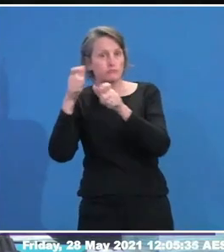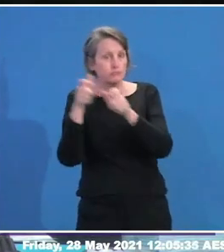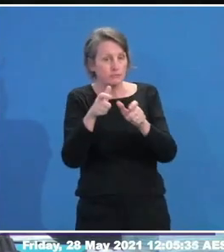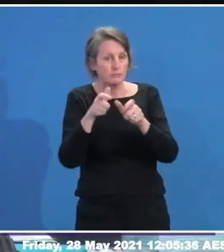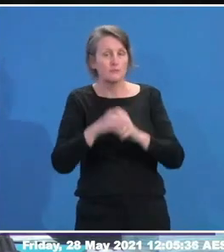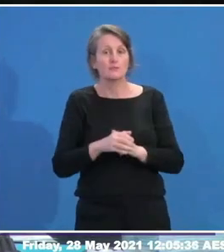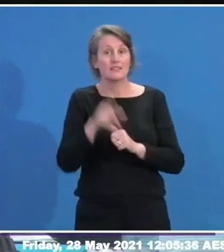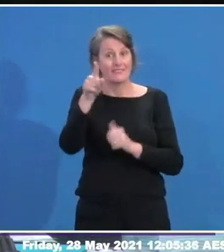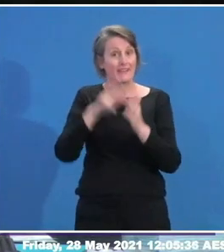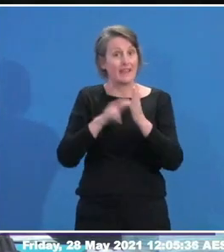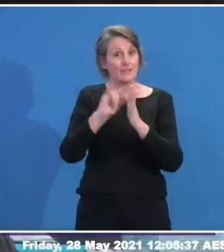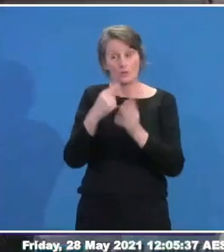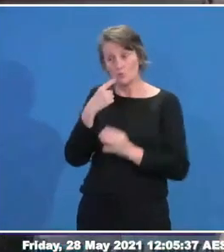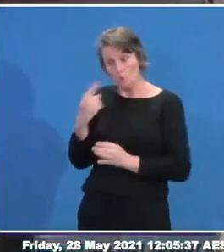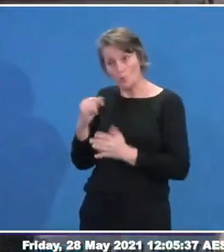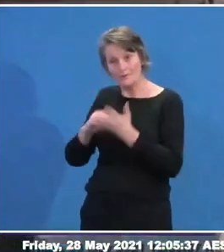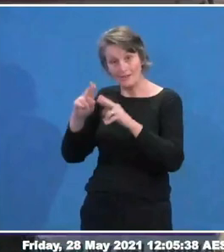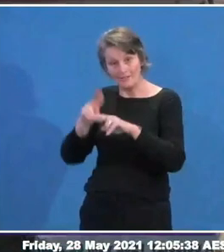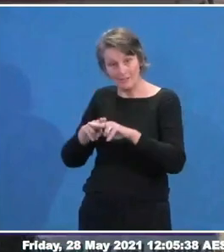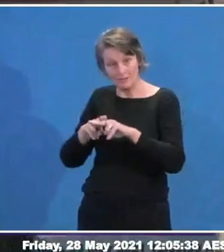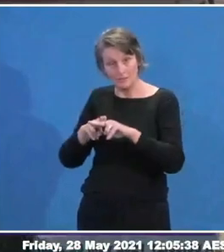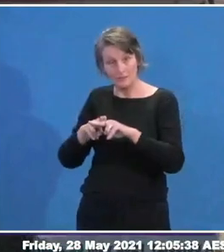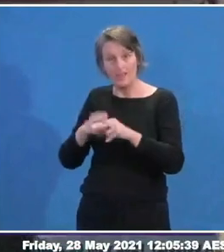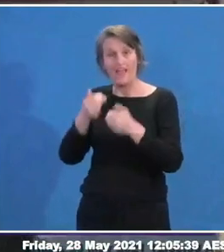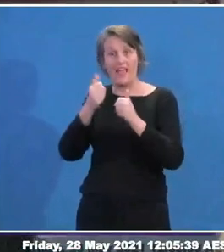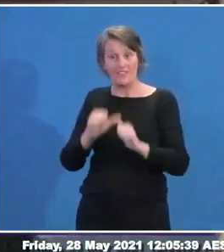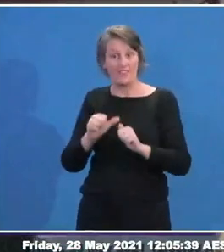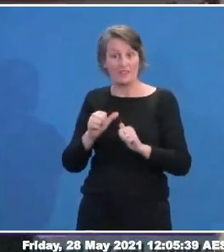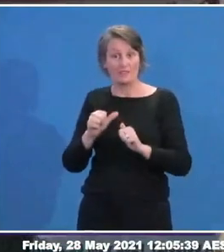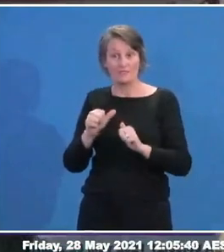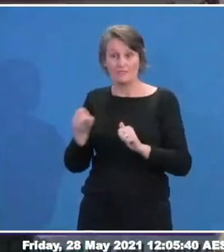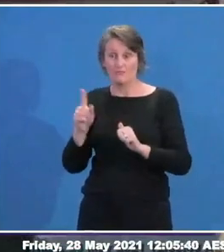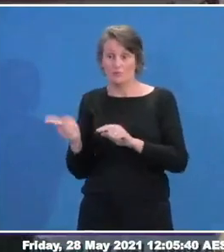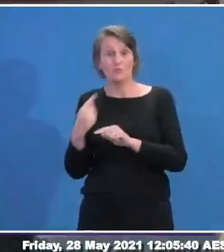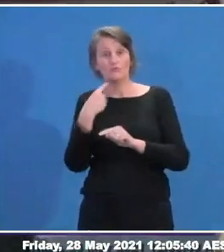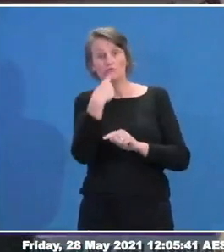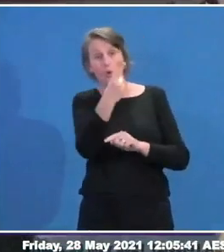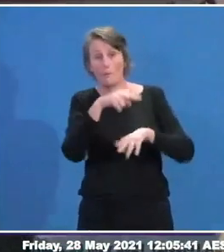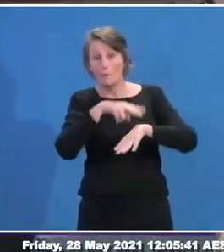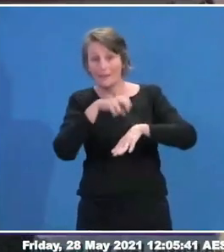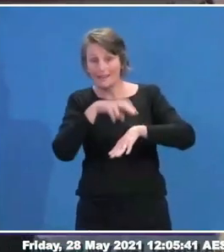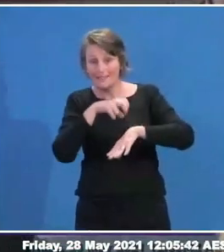given evidence that the police were notified fairly shortly after? Yes. The Ombudsman was notified?